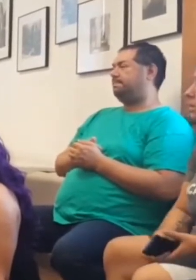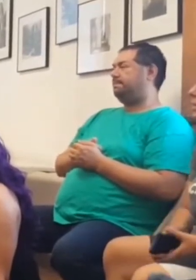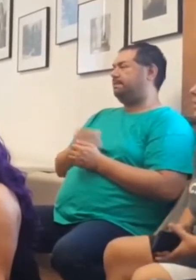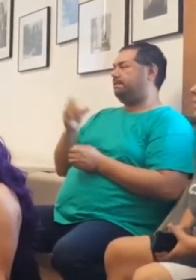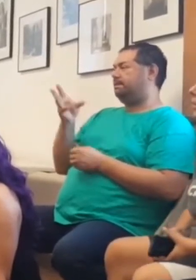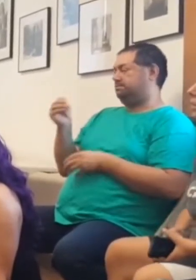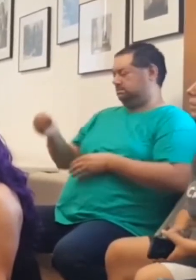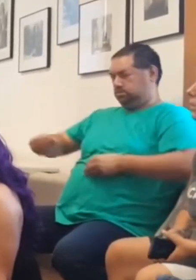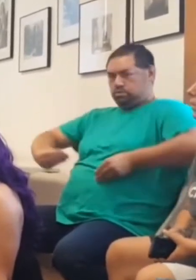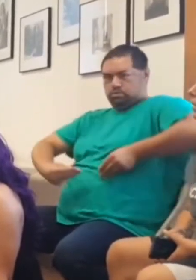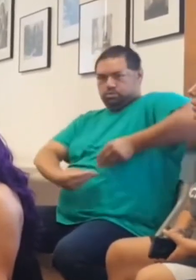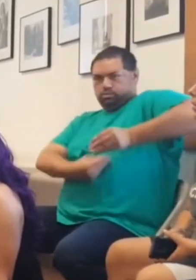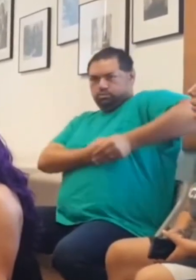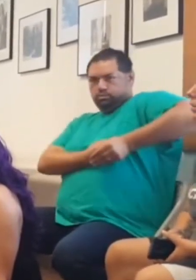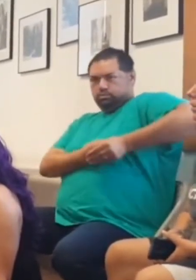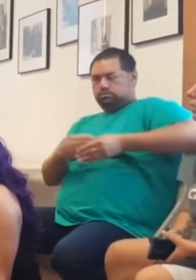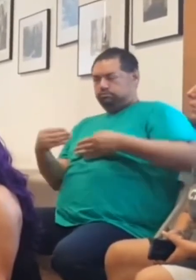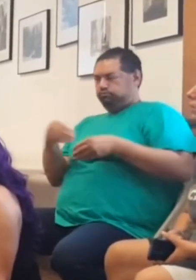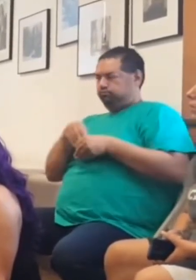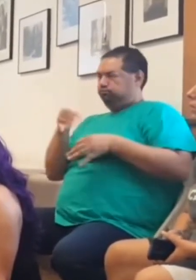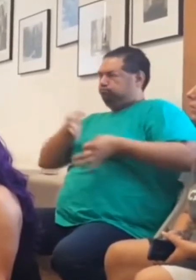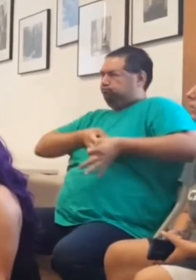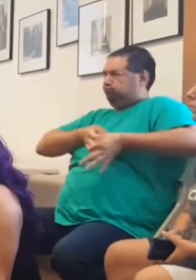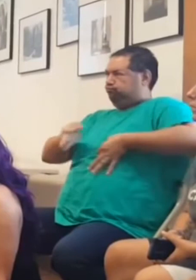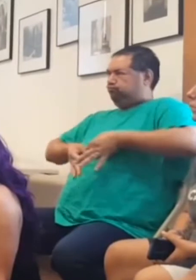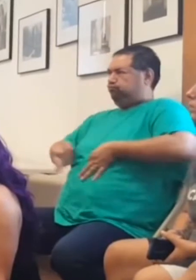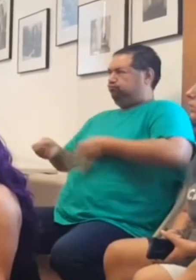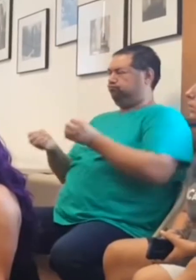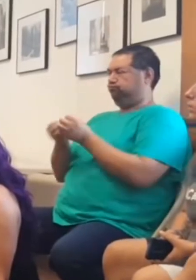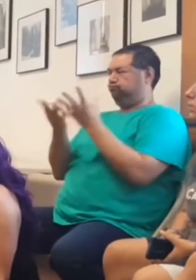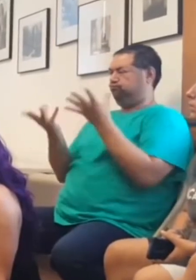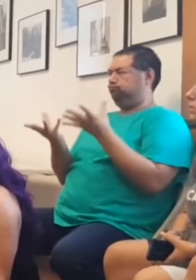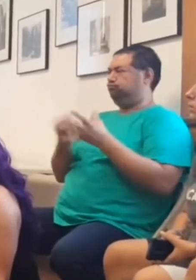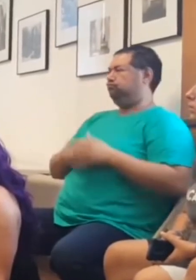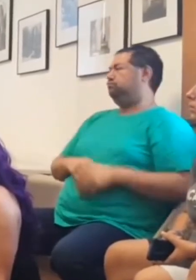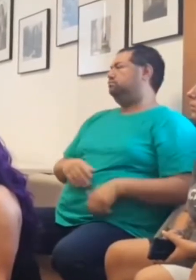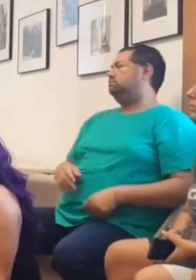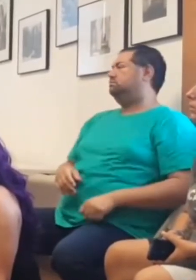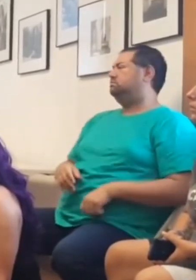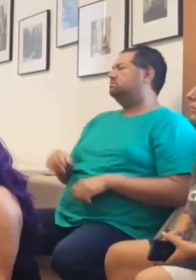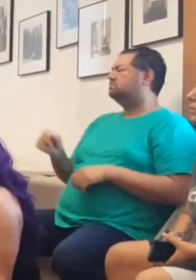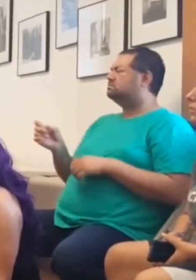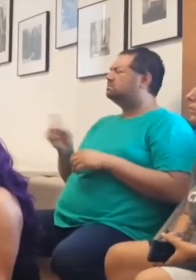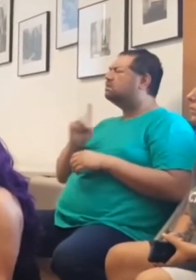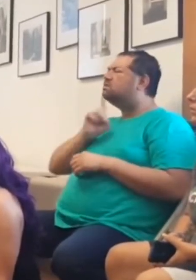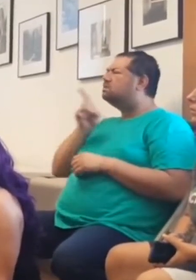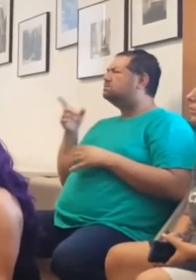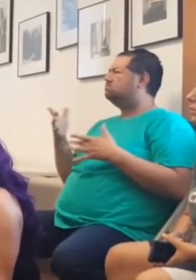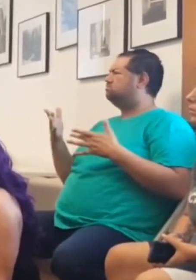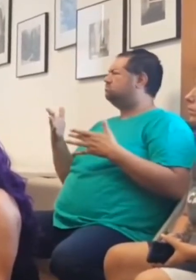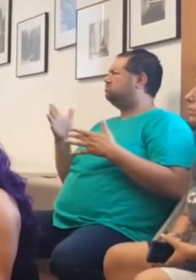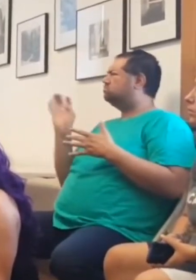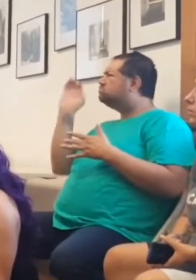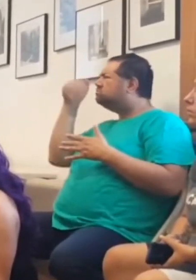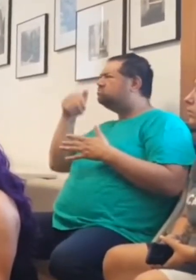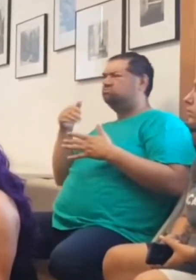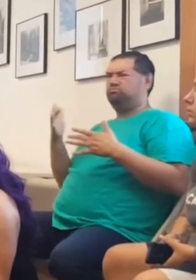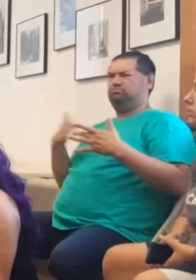the shiny scale among his blue ones. A rather peculiar feeling came over the rainbow fish.